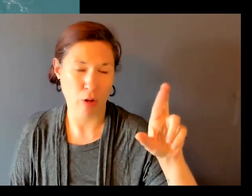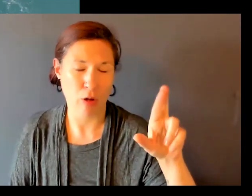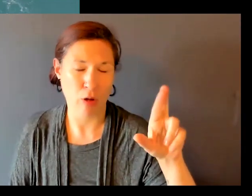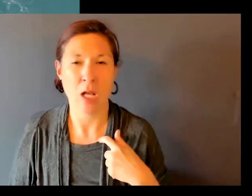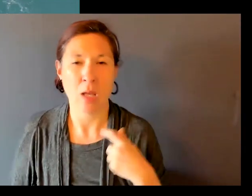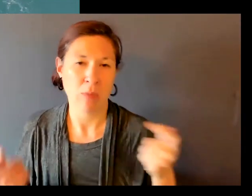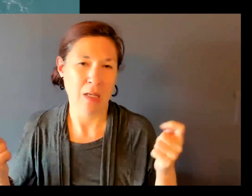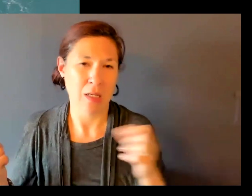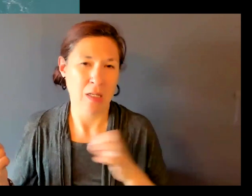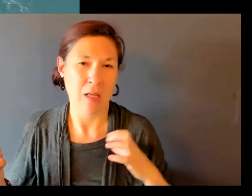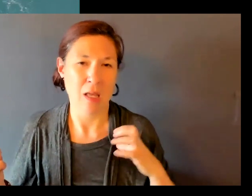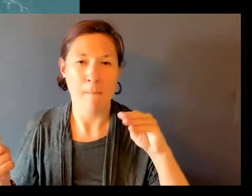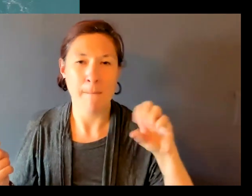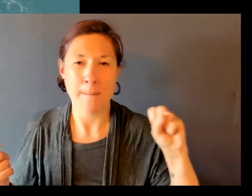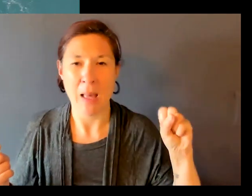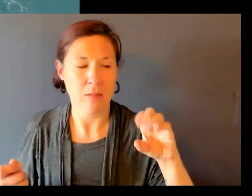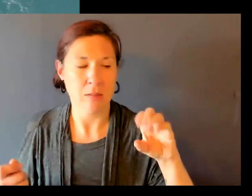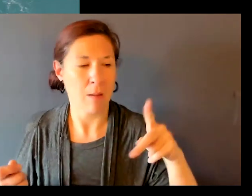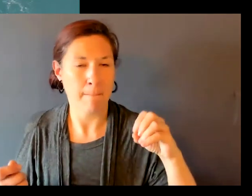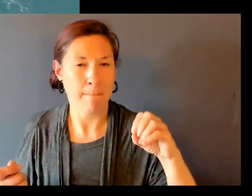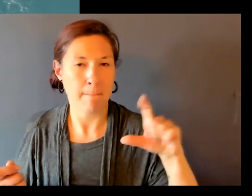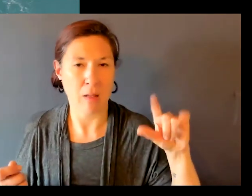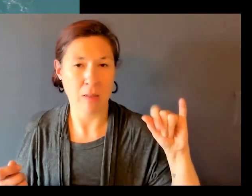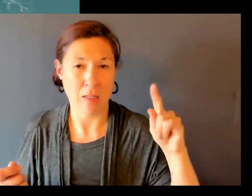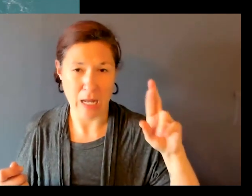In the case of rodentcides, there are readily available alternatives the impact is totally unnecessariry. Massachusetts needs to reduce or eliminate will use of anticoagulant poisons and should start by prohibiting these chemicals on state-owned land. This can be done now, no need to wait for 2030. Thank you.